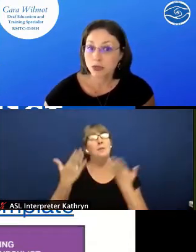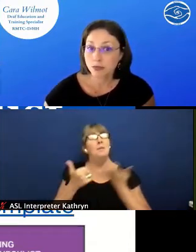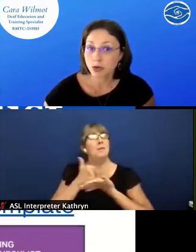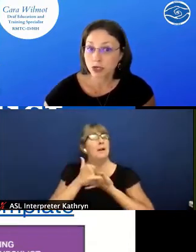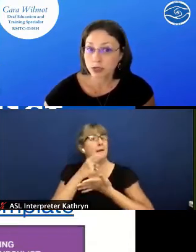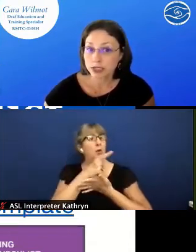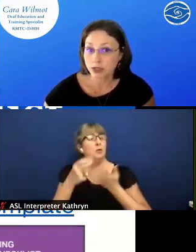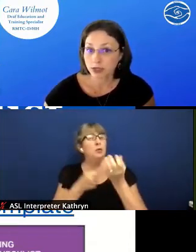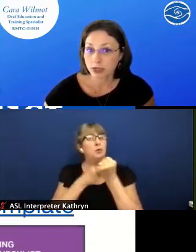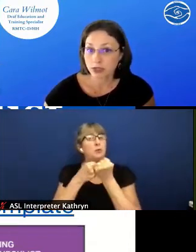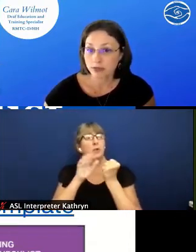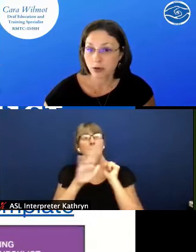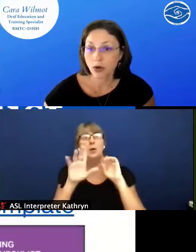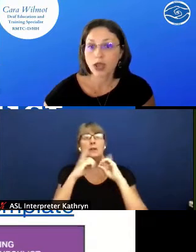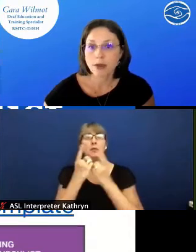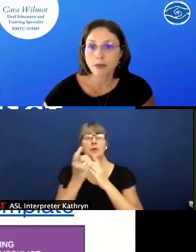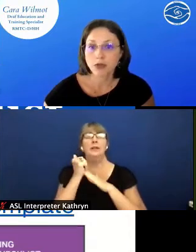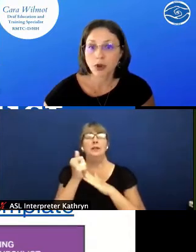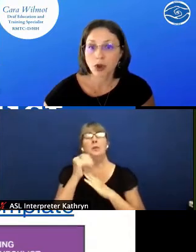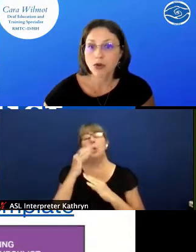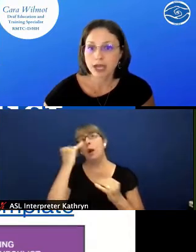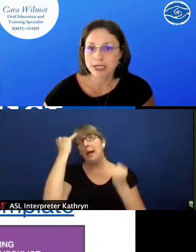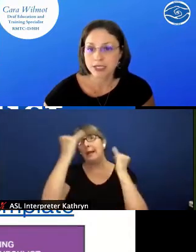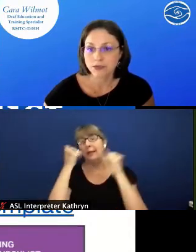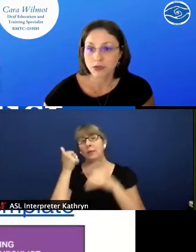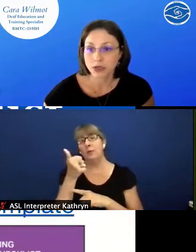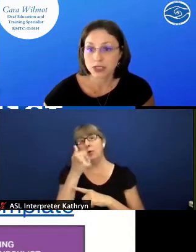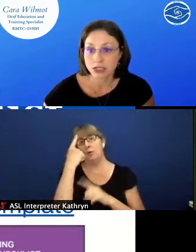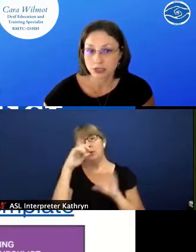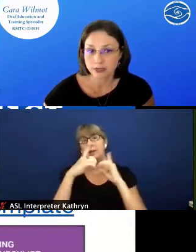support your district leadership, or come up with your own ideas for your district.